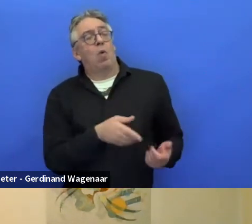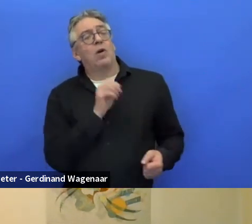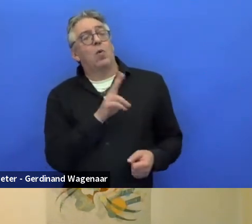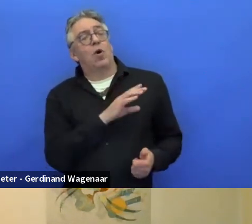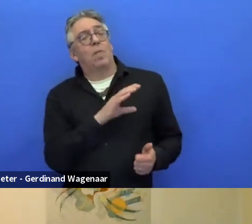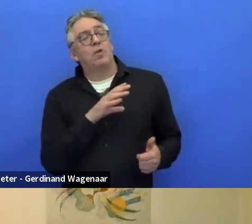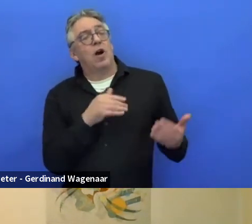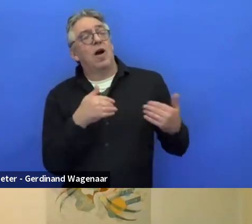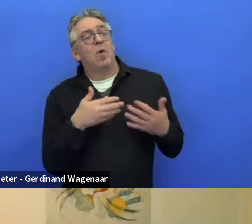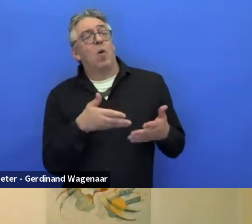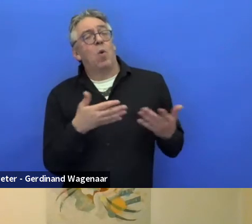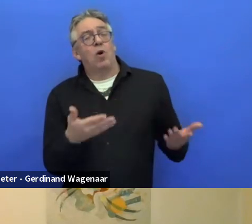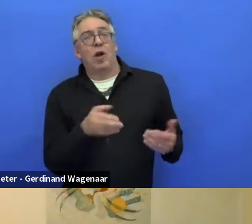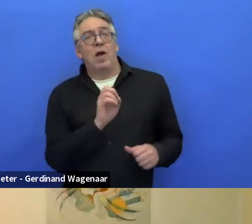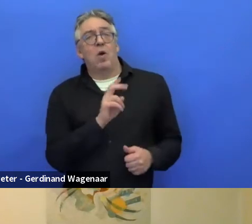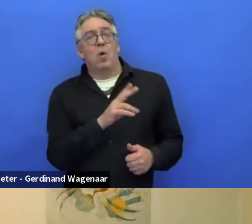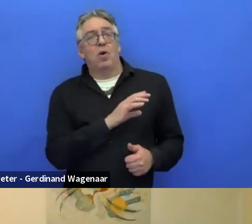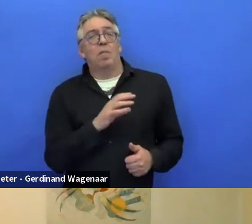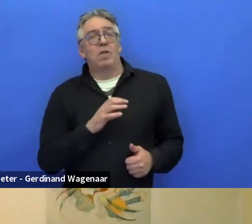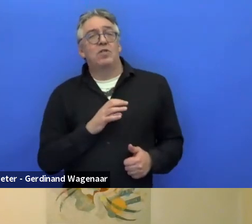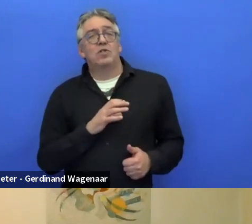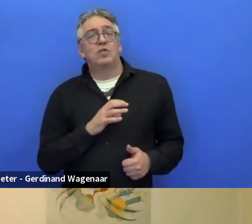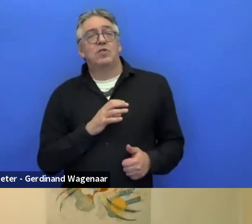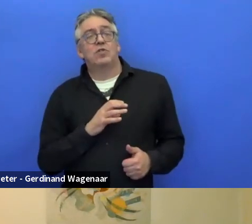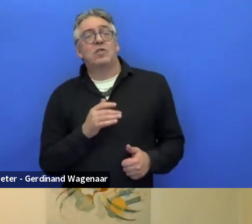about infringement procedures and controlling the funds.